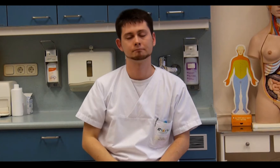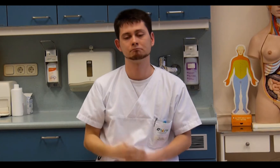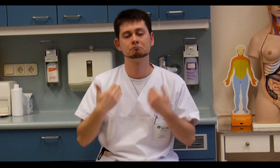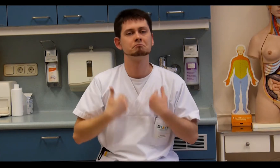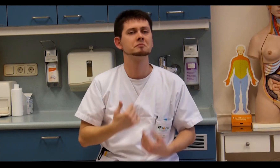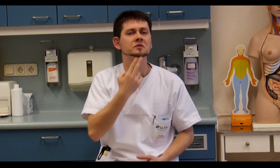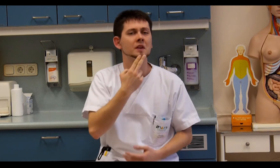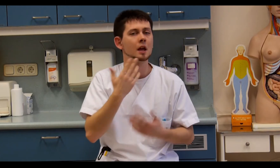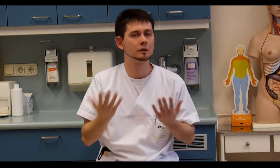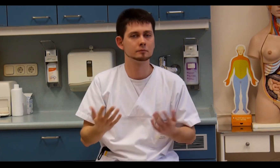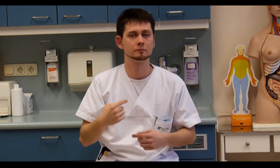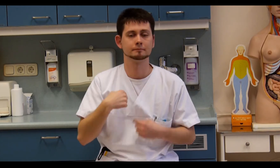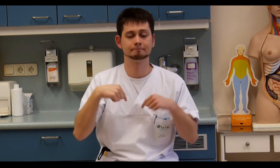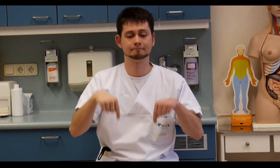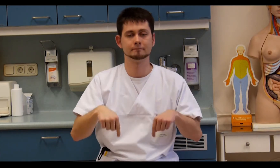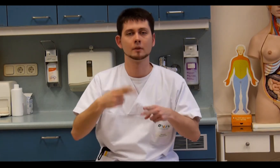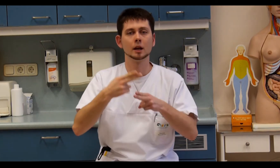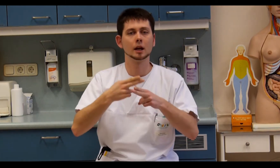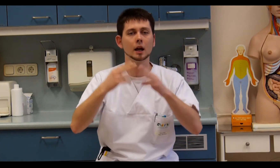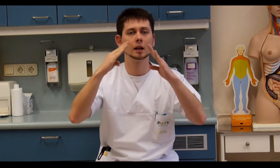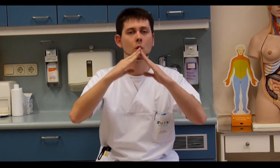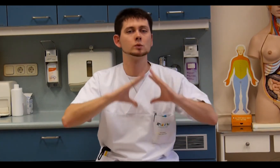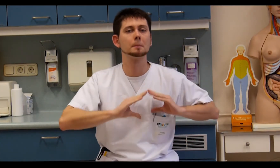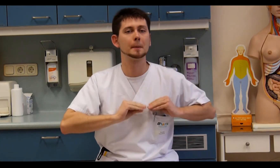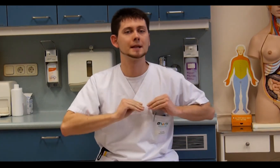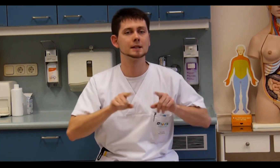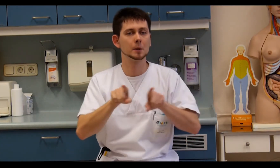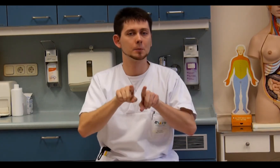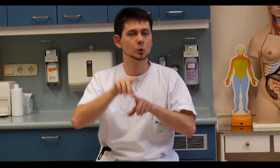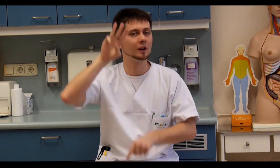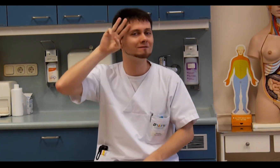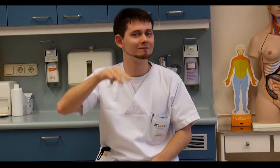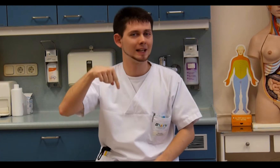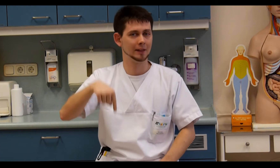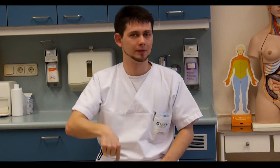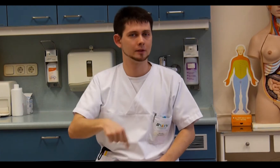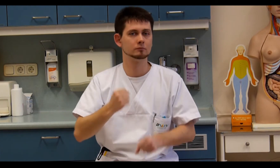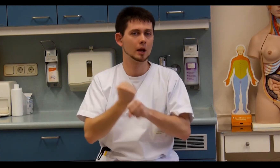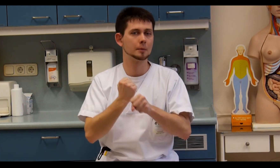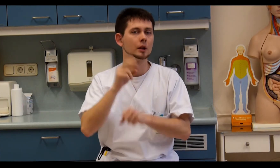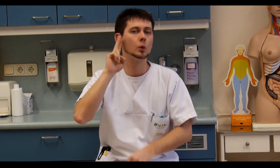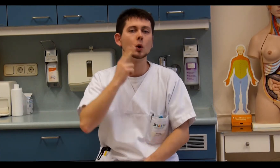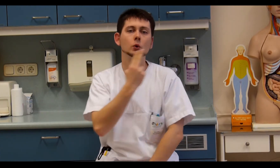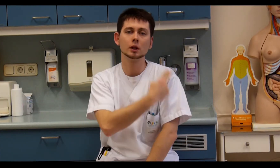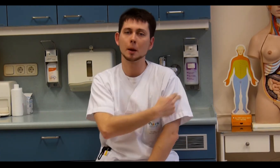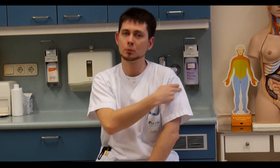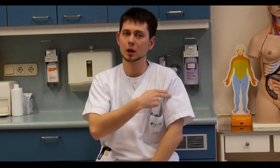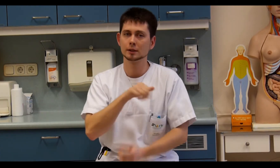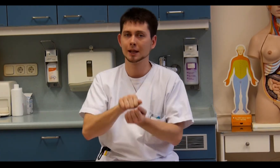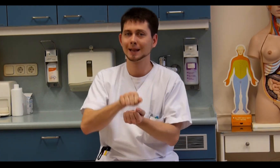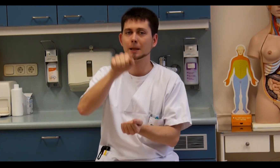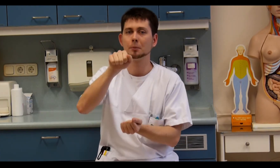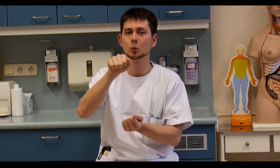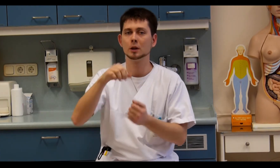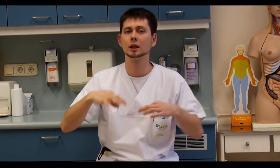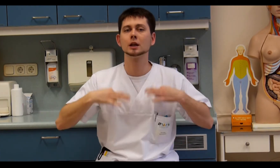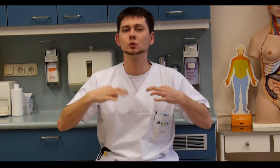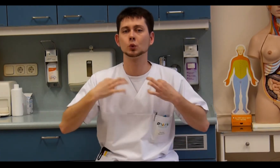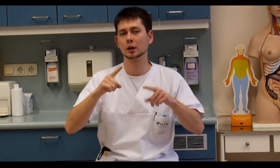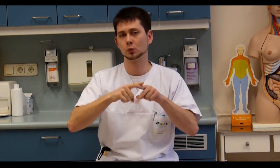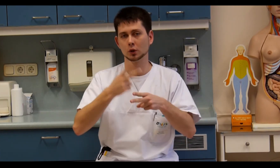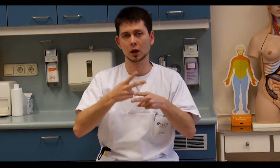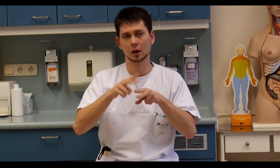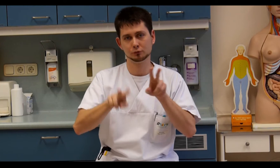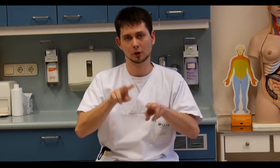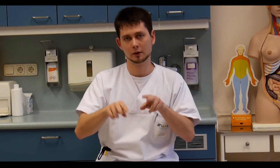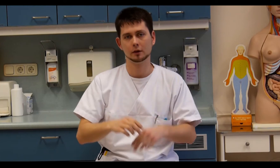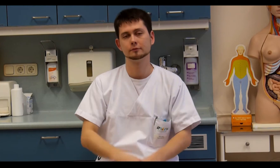I work here in the Barmherzige Brüder hospital as a graduate nurse in the Deaf department.